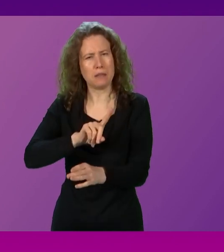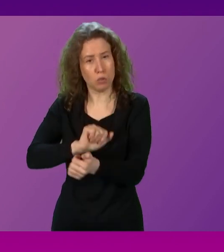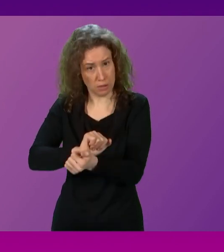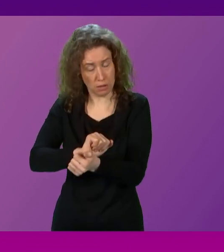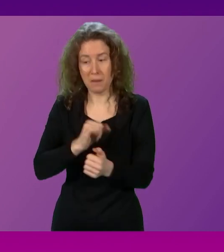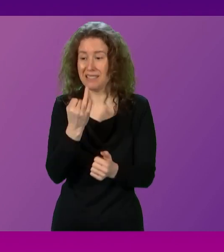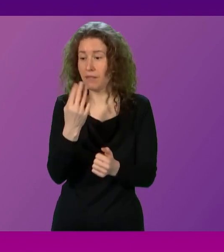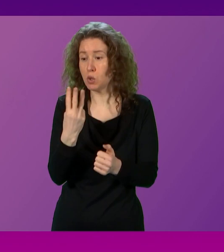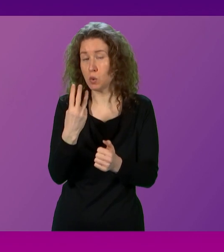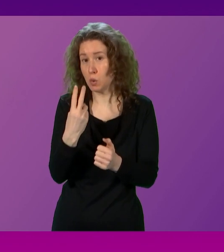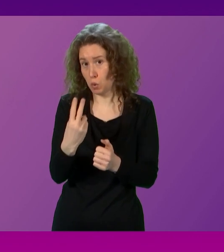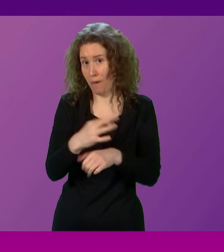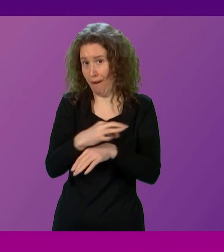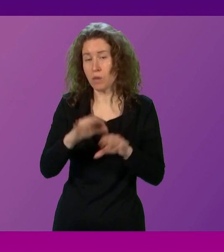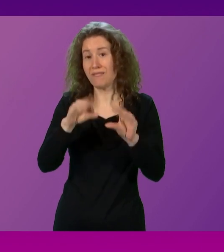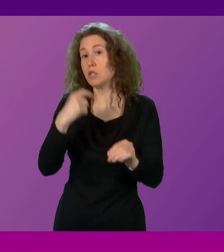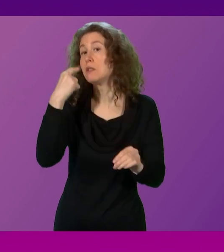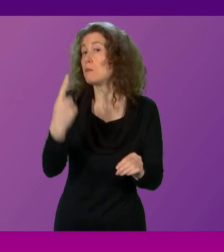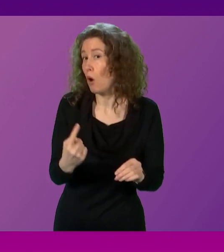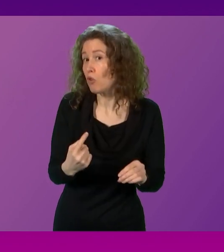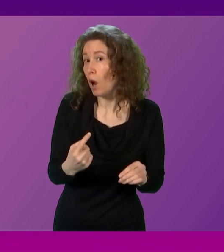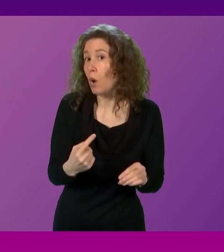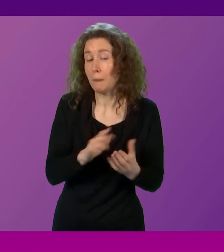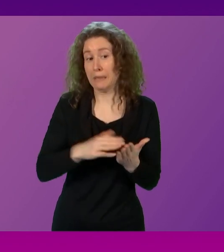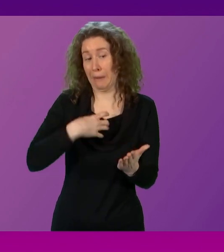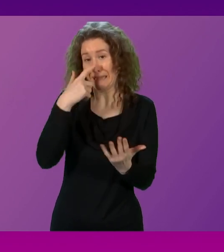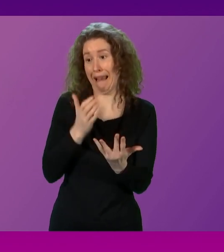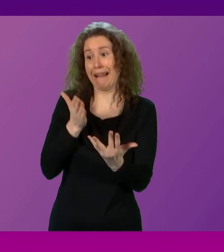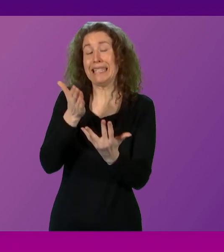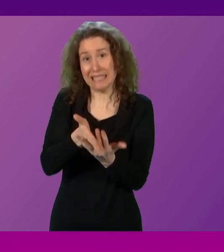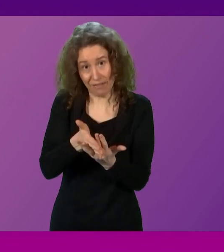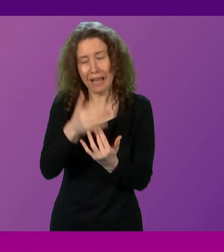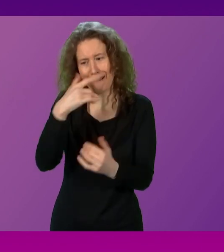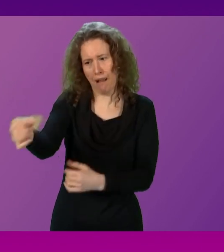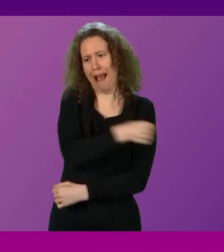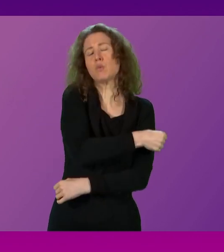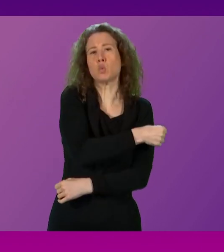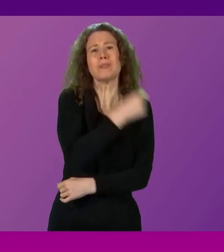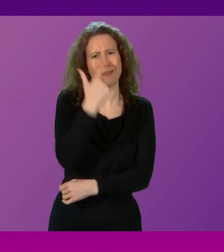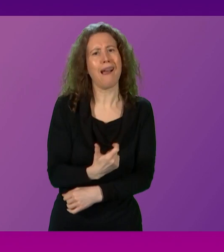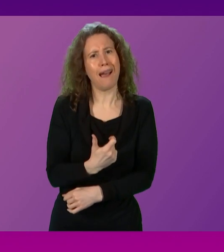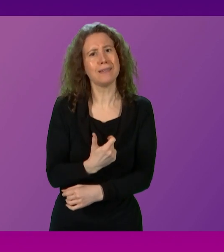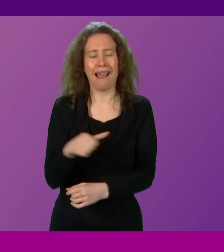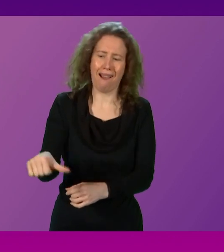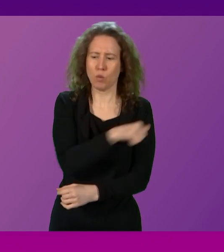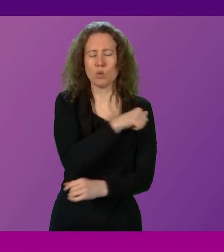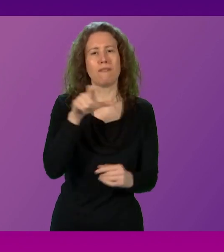will the First Minister personally intervene and remove this double rapist from Cornton Vale?